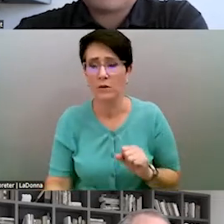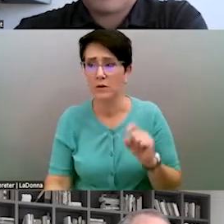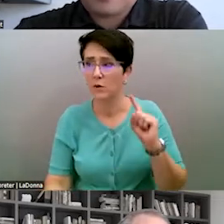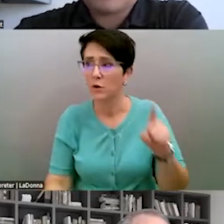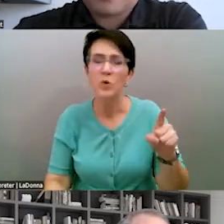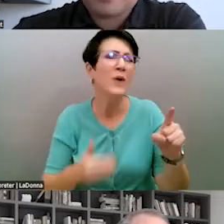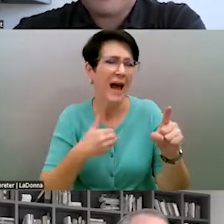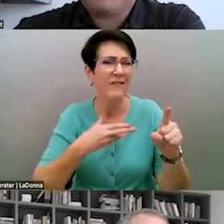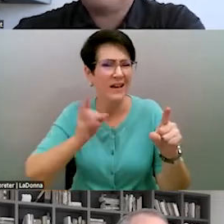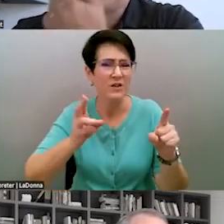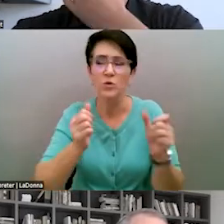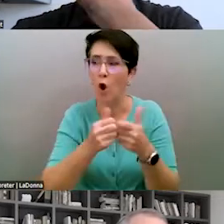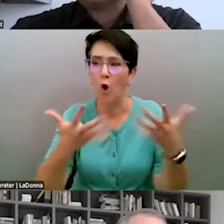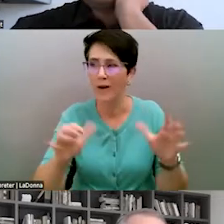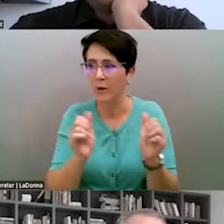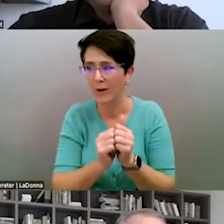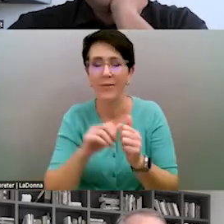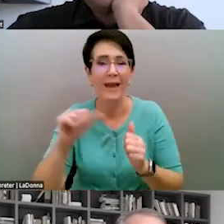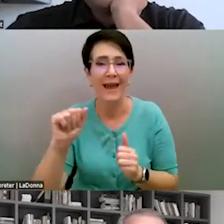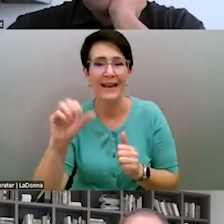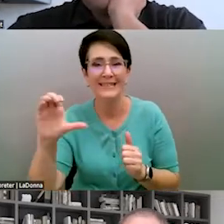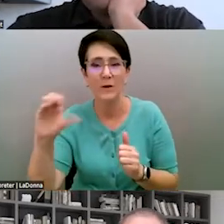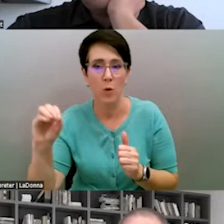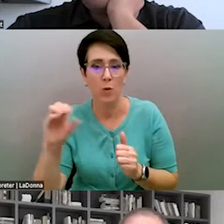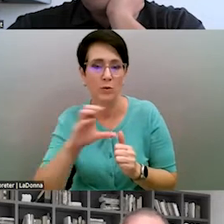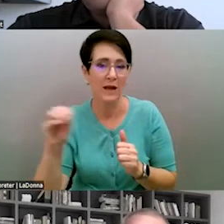HOW DID THAT INFLUENCE SOME OF THE WORK THAT YOU ARE DOING. BUT I THINK THAT STARTED TO REALLY SHOW